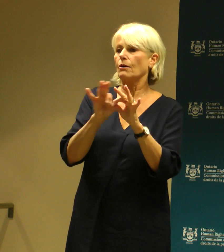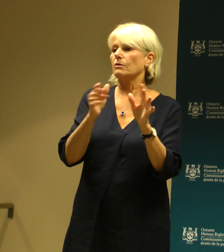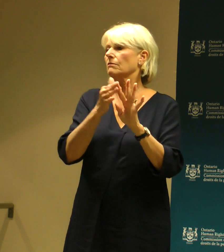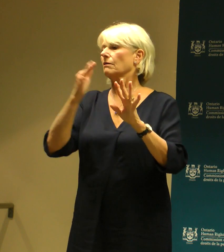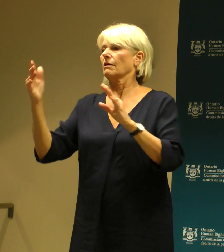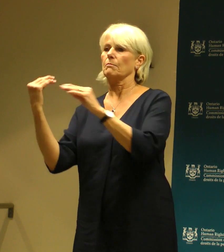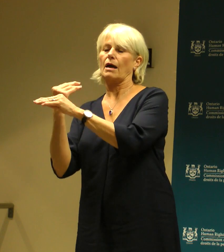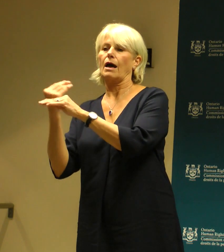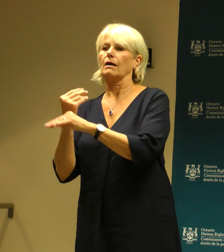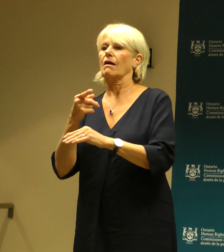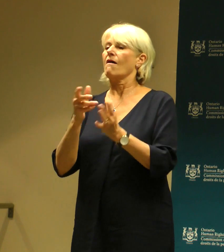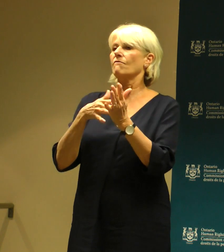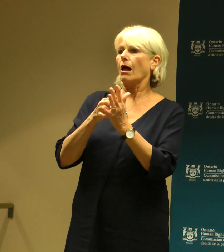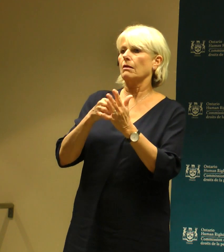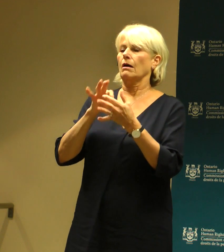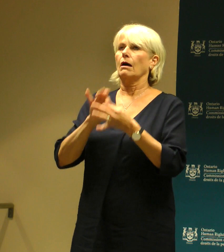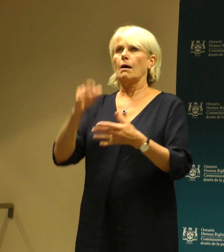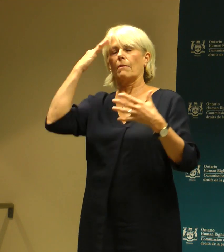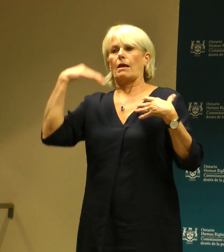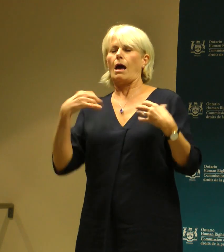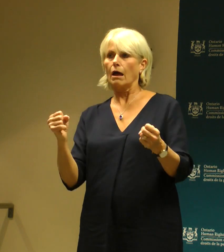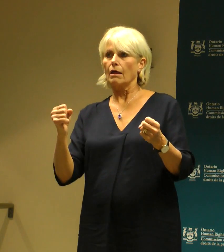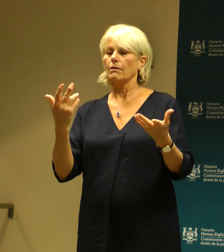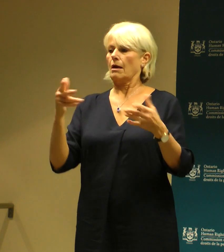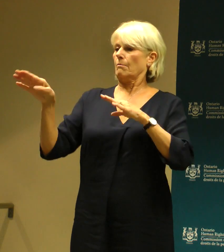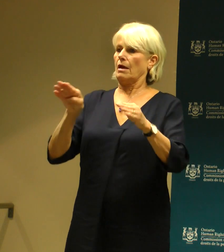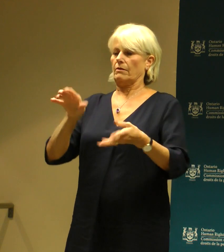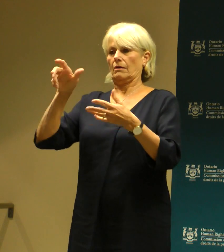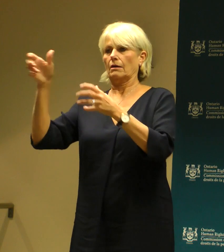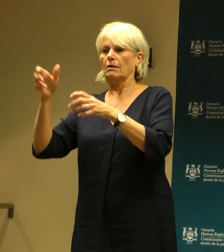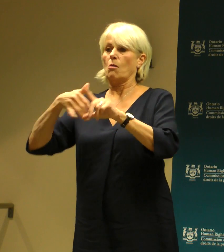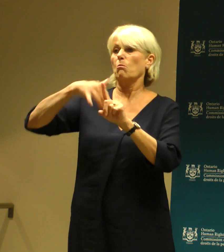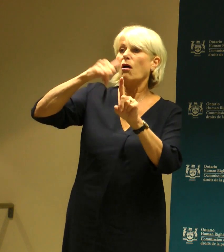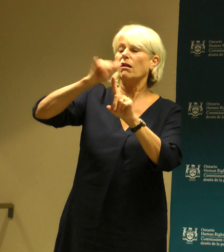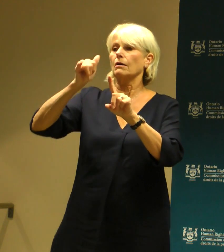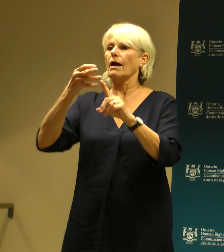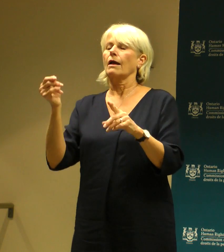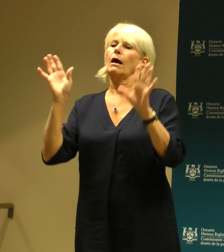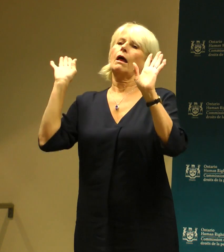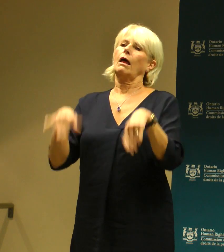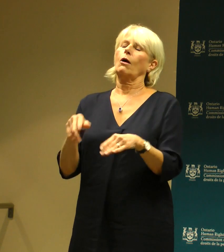They’re more vulnerable to mental health disabilities, behavioural issues, bullying and dropping out.